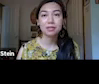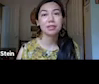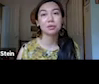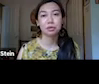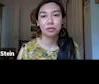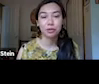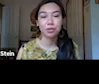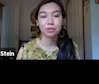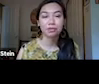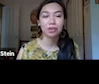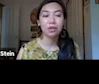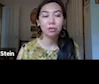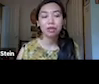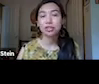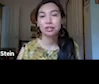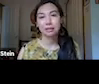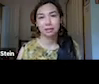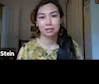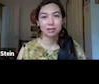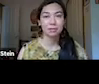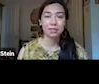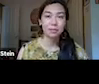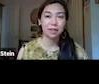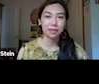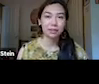and those that have watched and participated in this session,